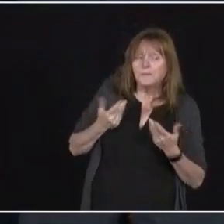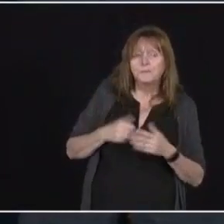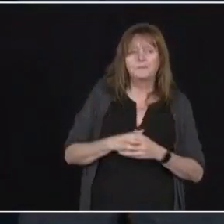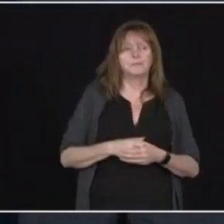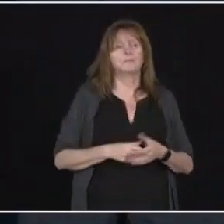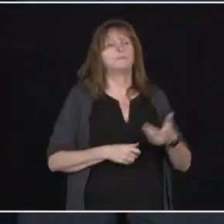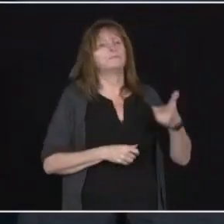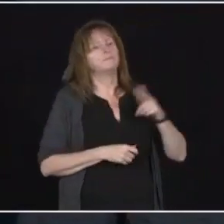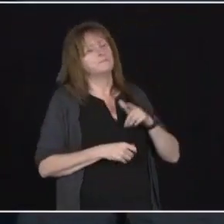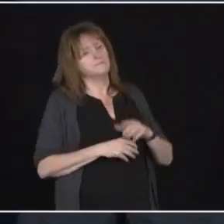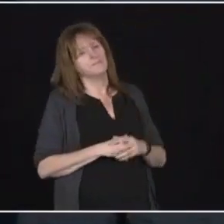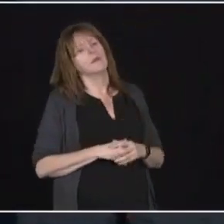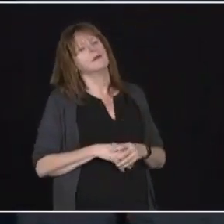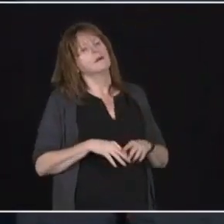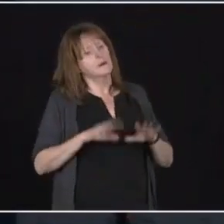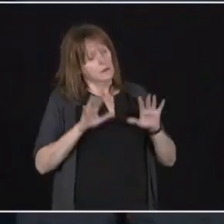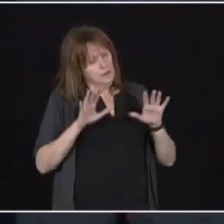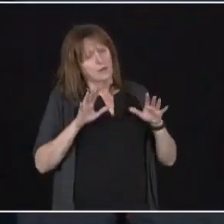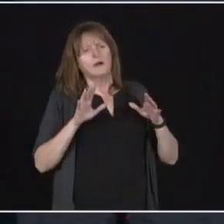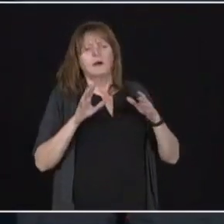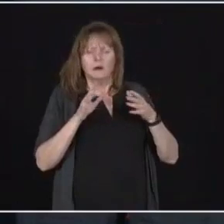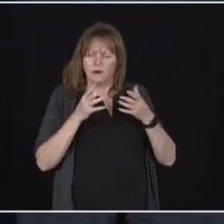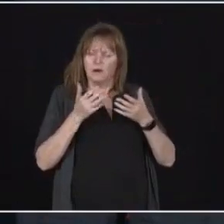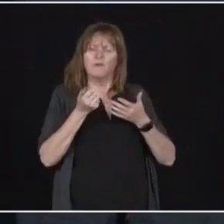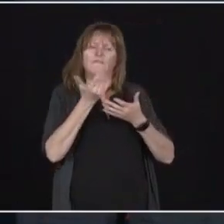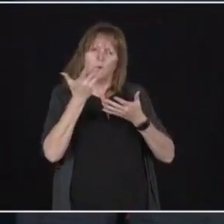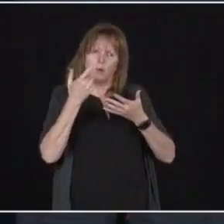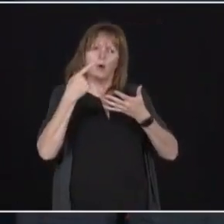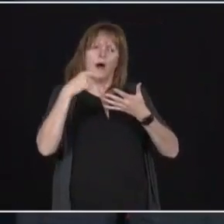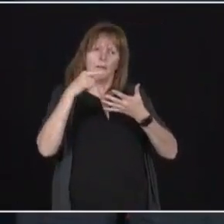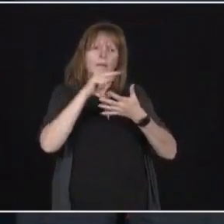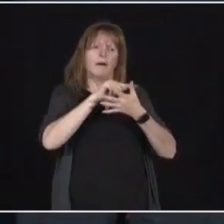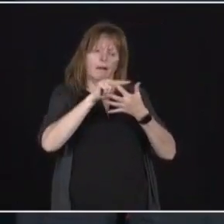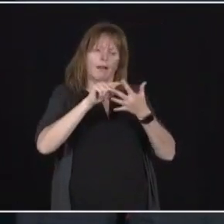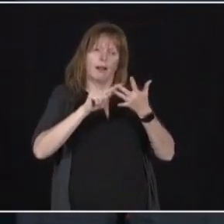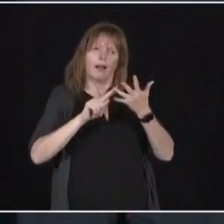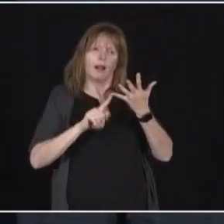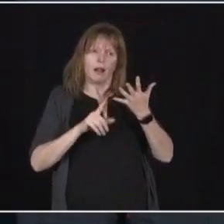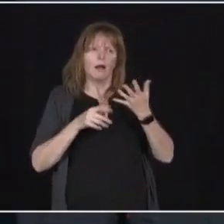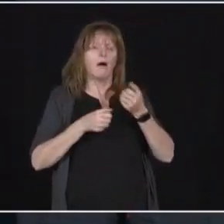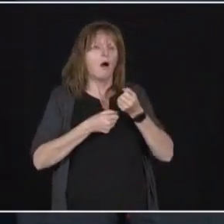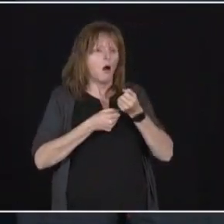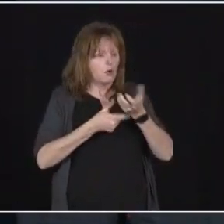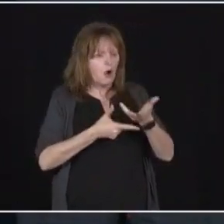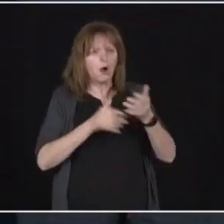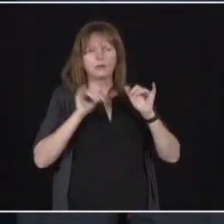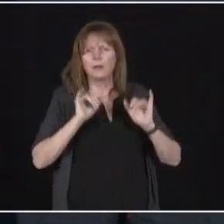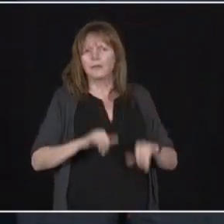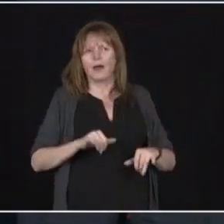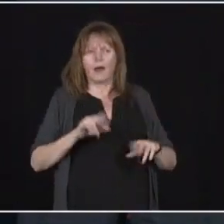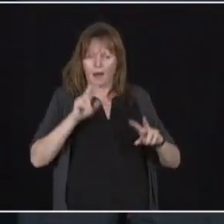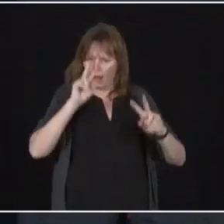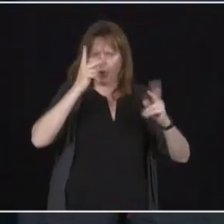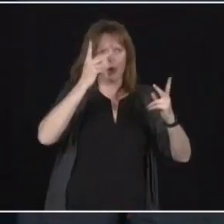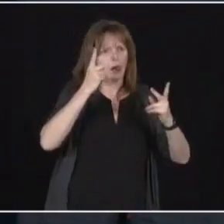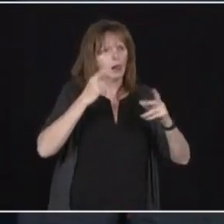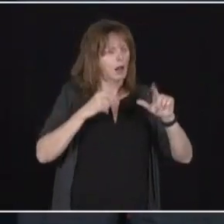that resulted in this misunderstanding between the lab and the hospital.